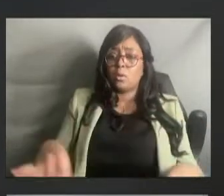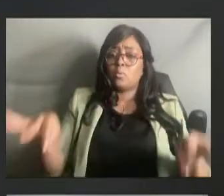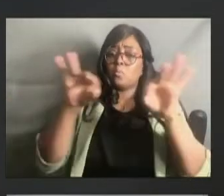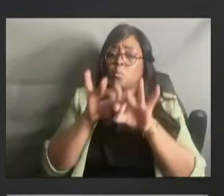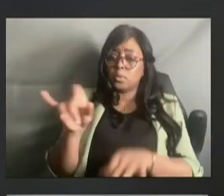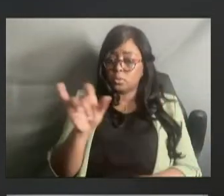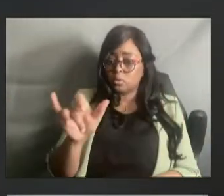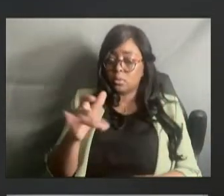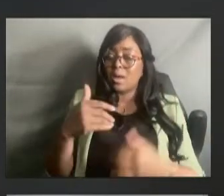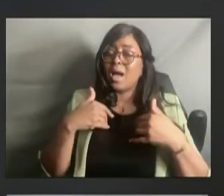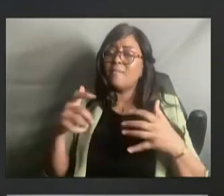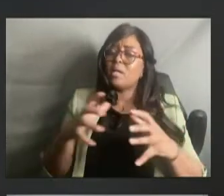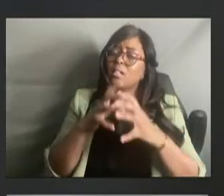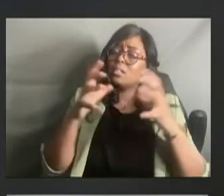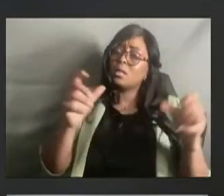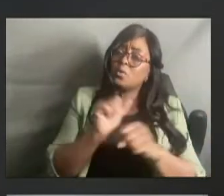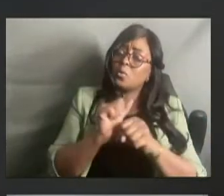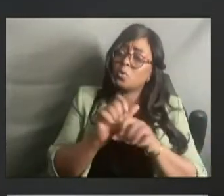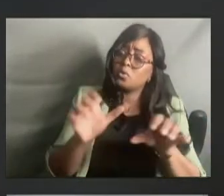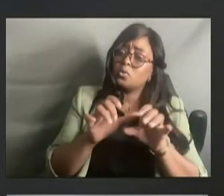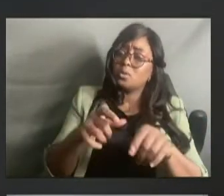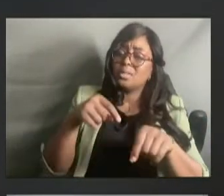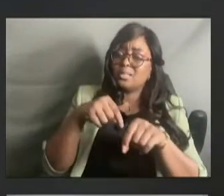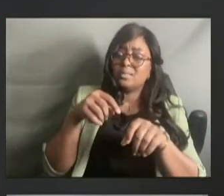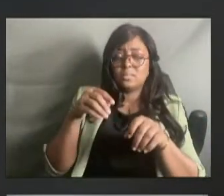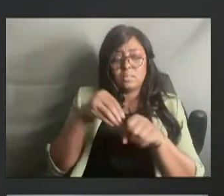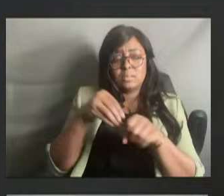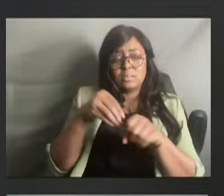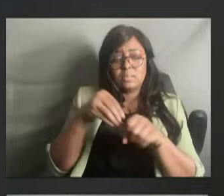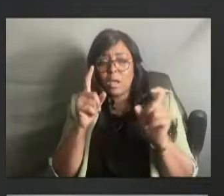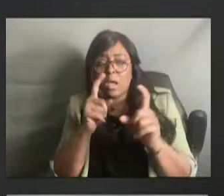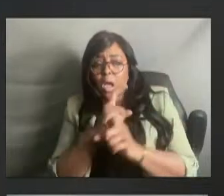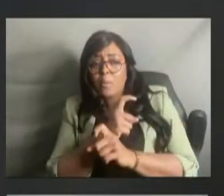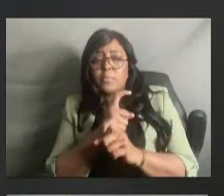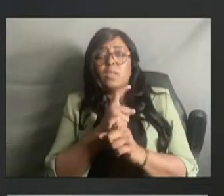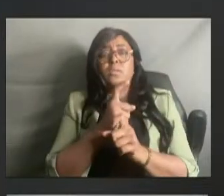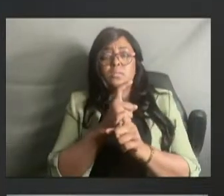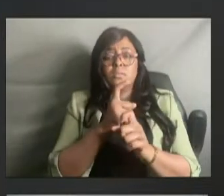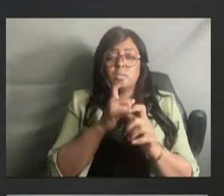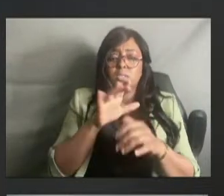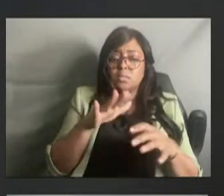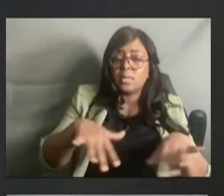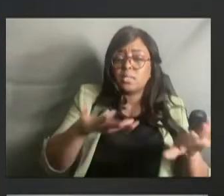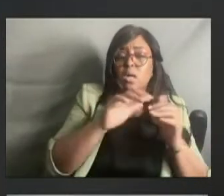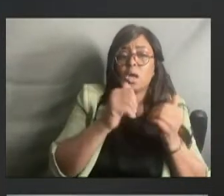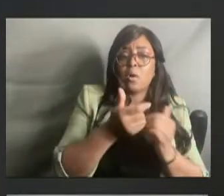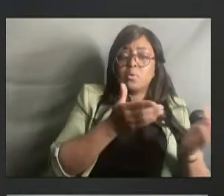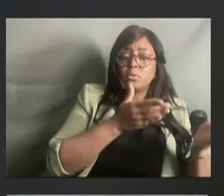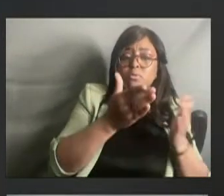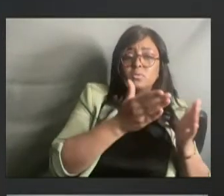to our strategic plan. That's really important as well. We have a lot of work to do in some